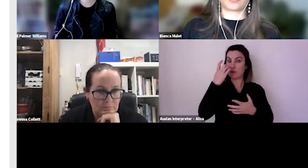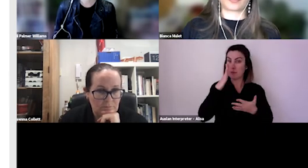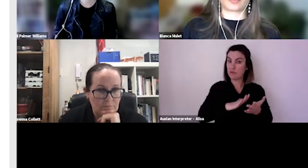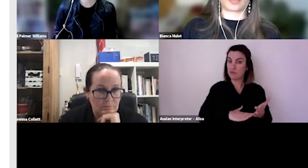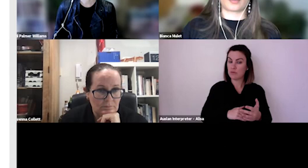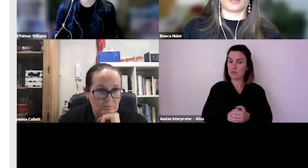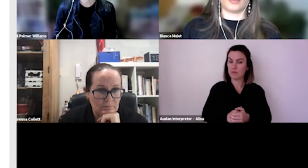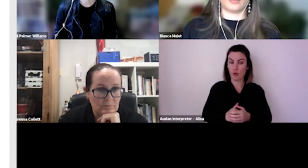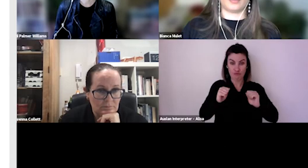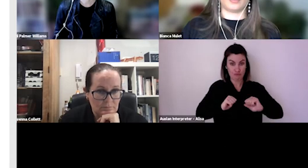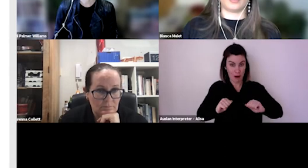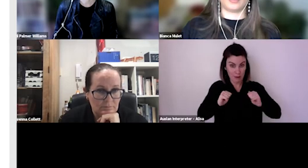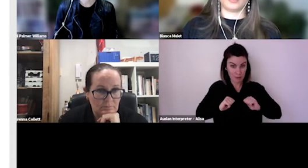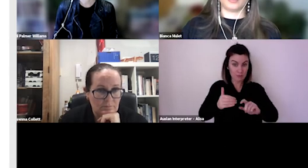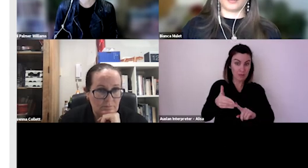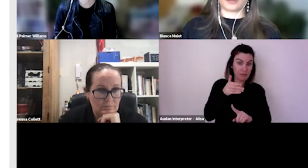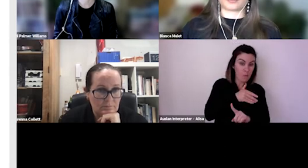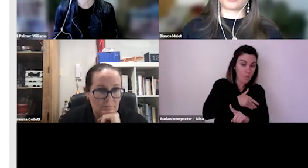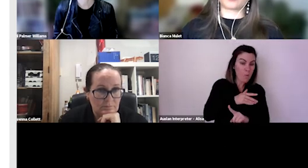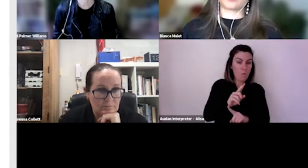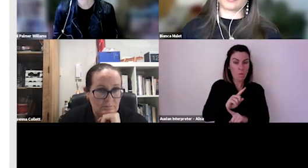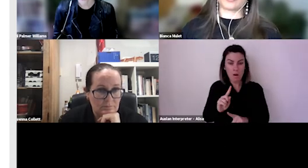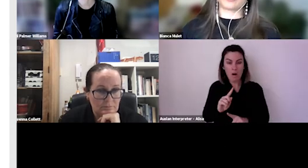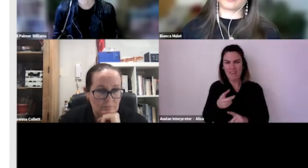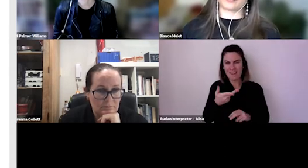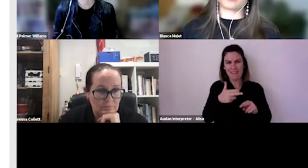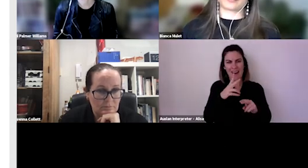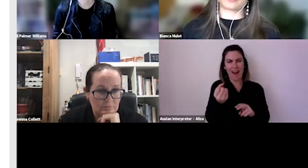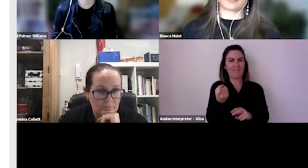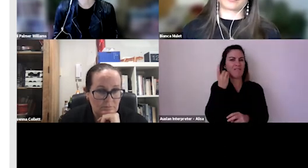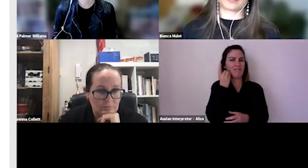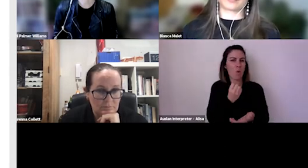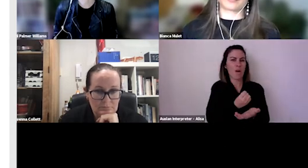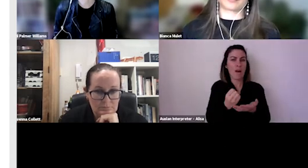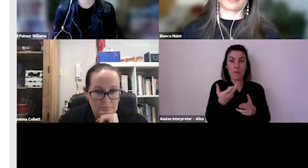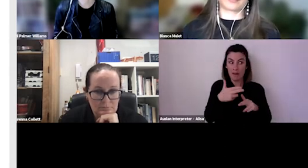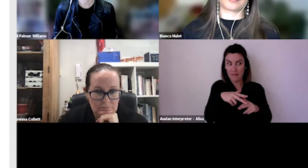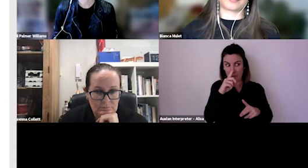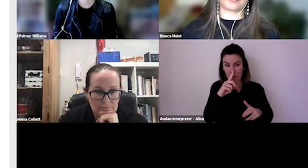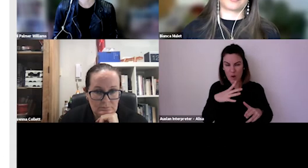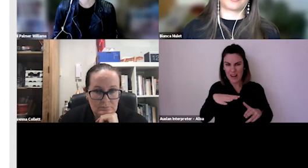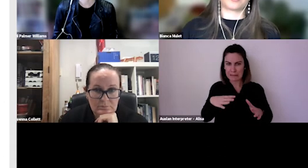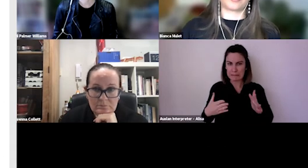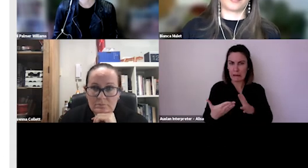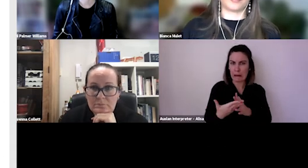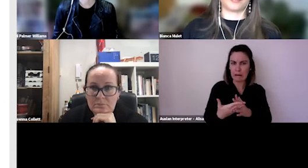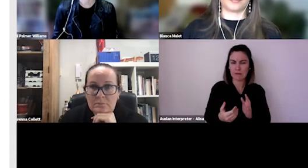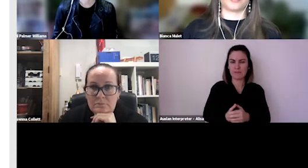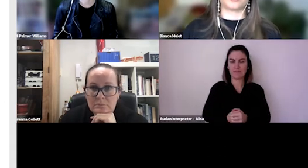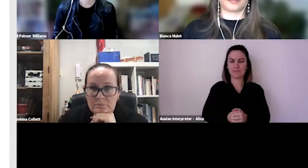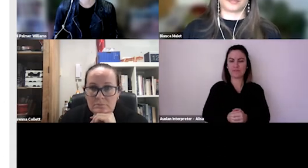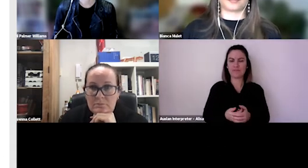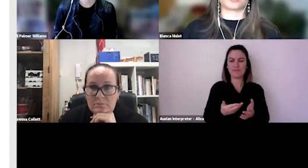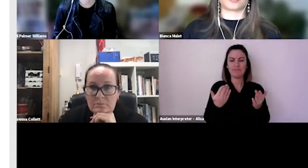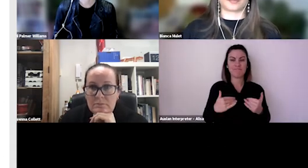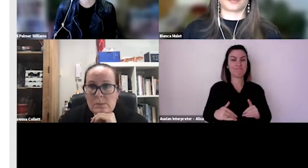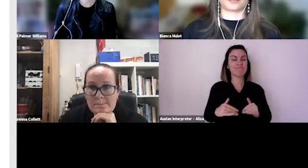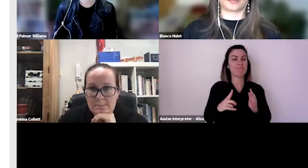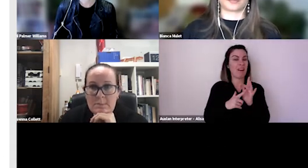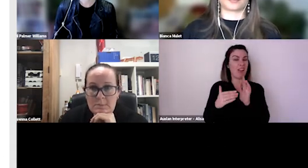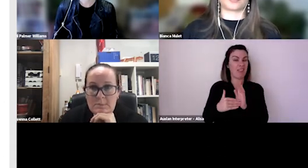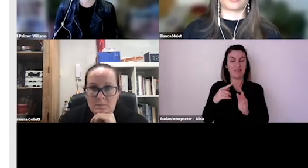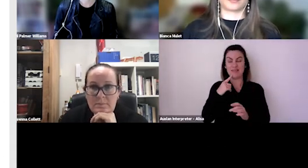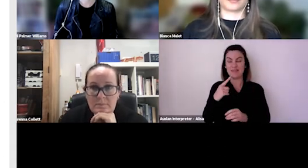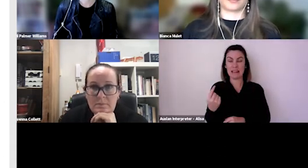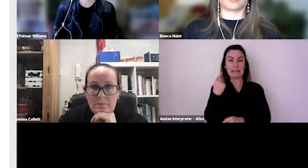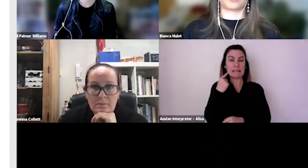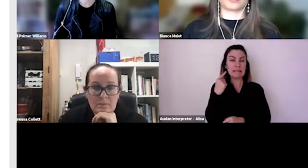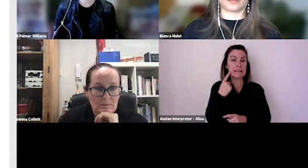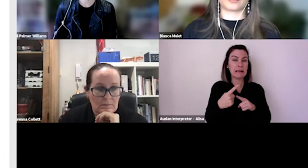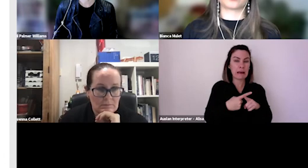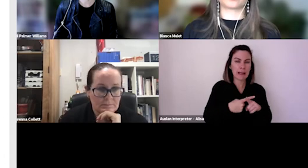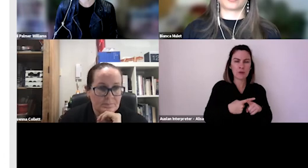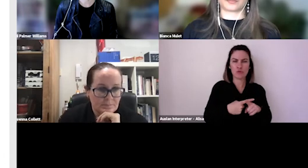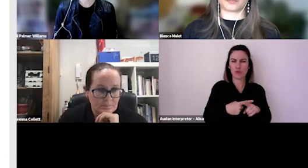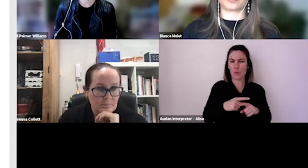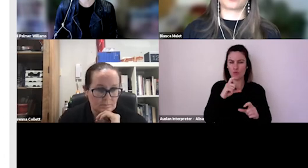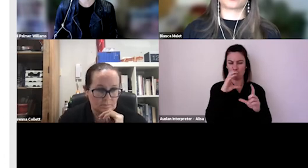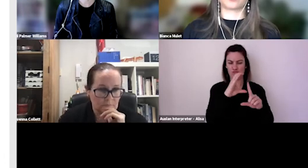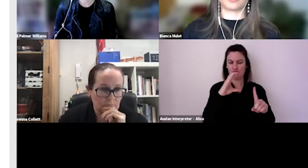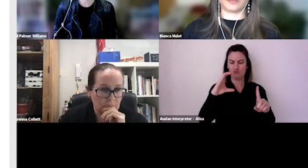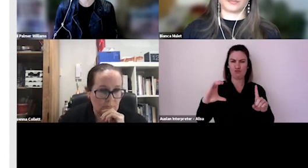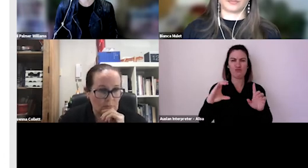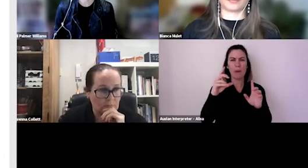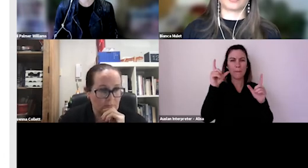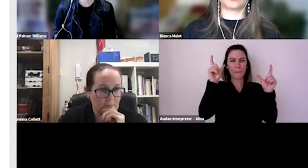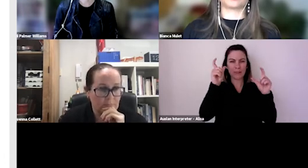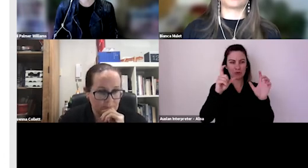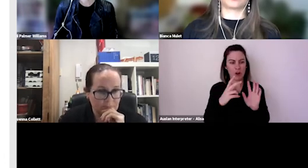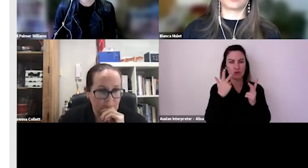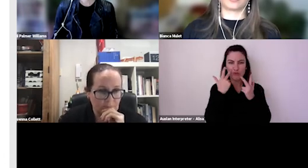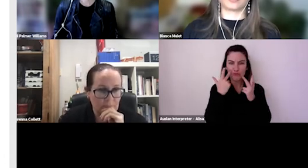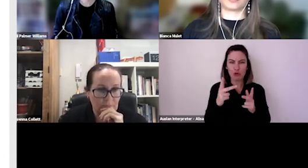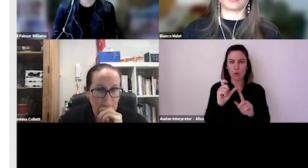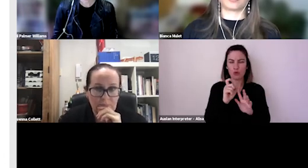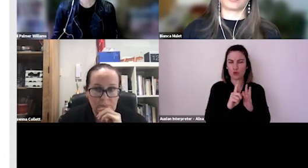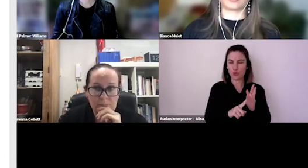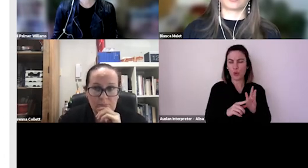reporting available from around the 21st I think